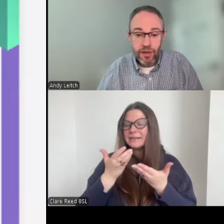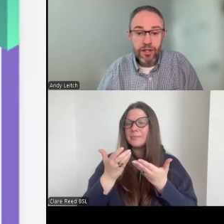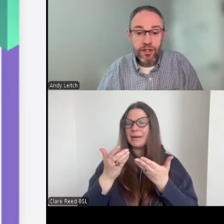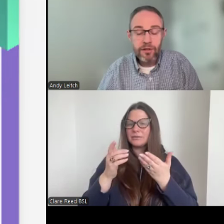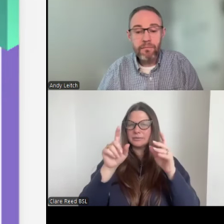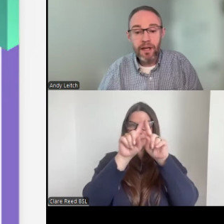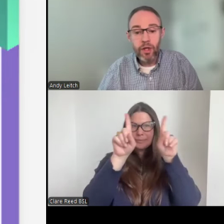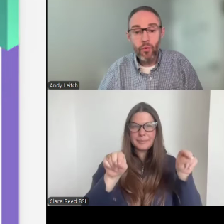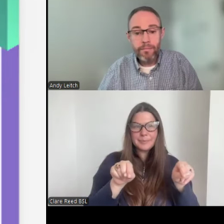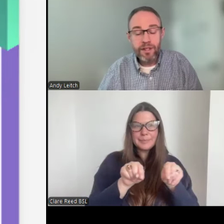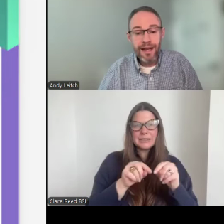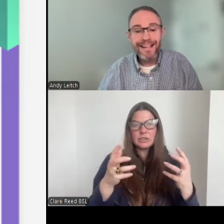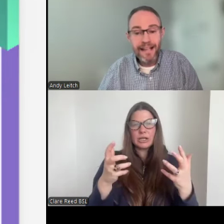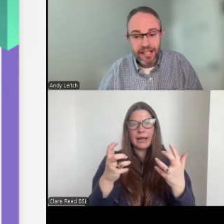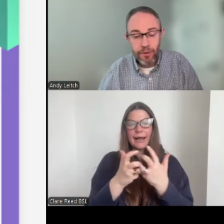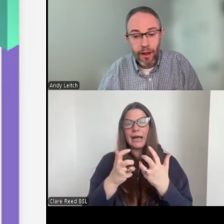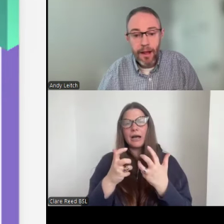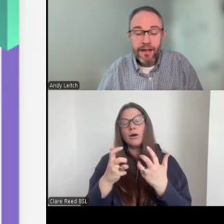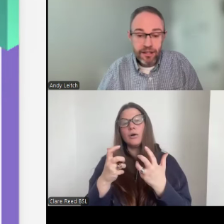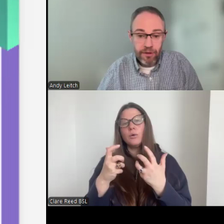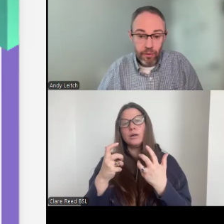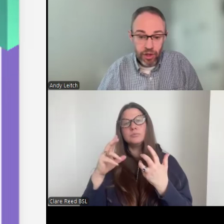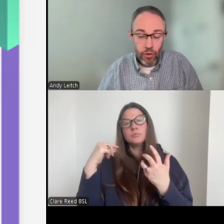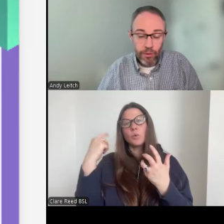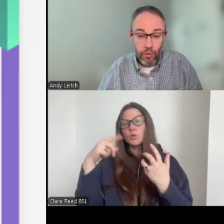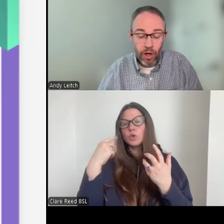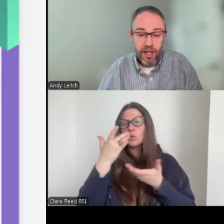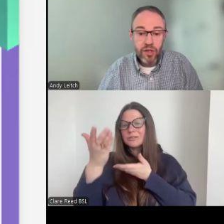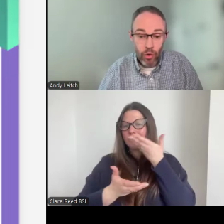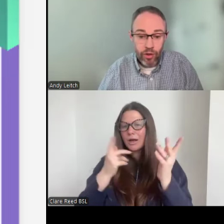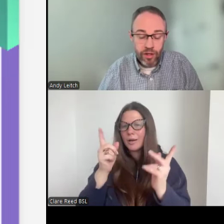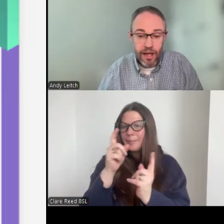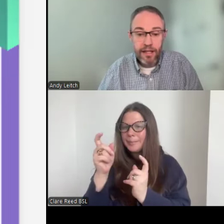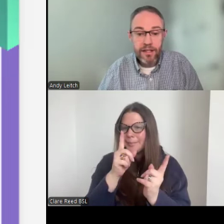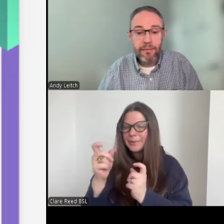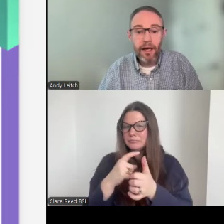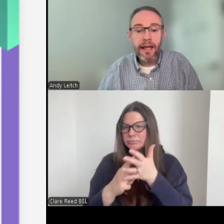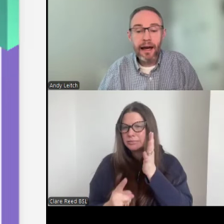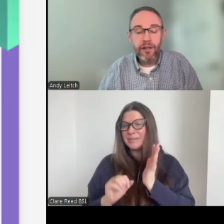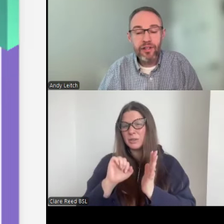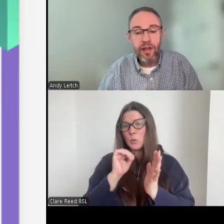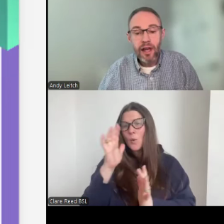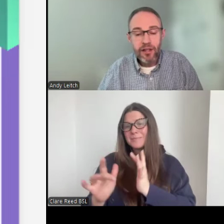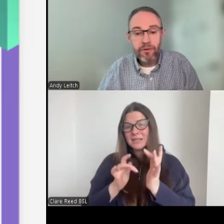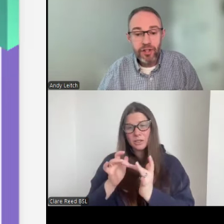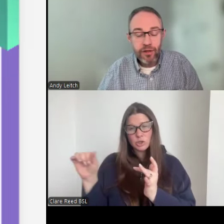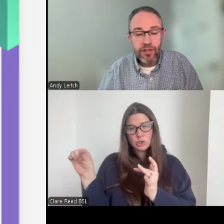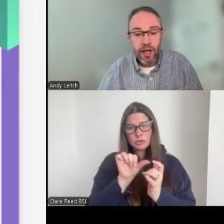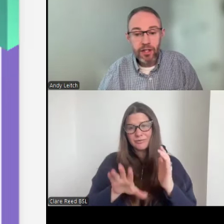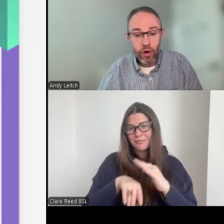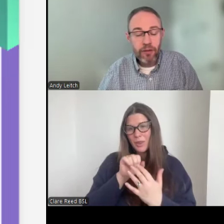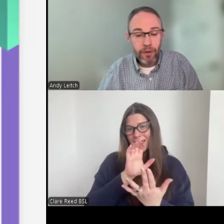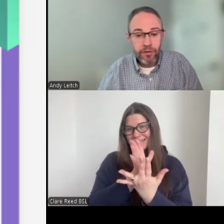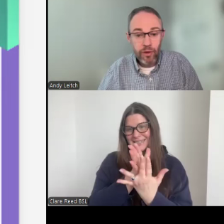that you can do to make your website accessible. It's something we should all be working towards. Similarly, Karys has produced a document